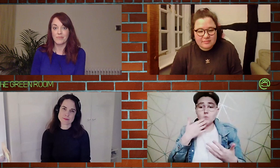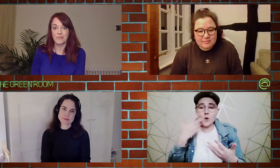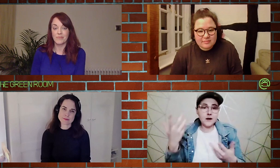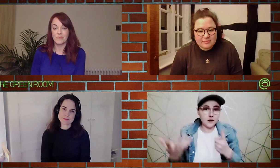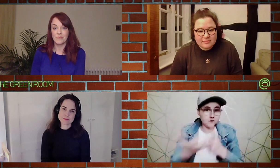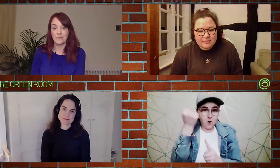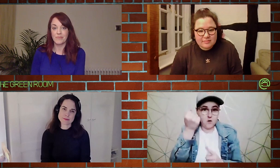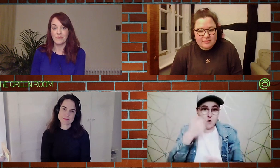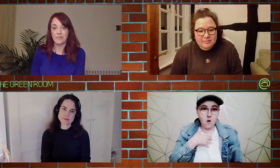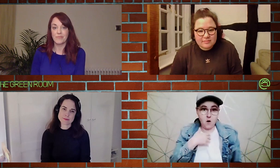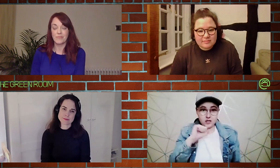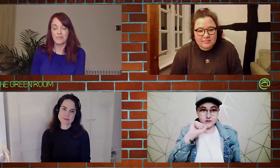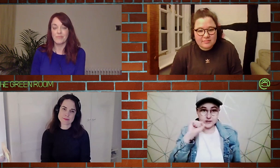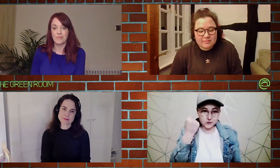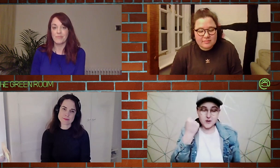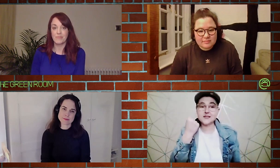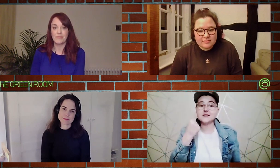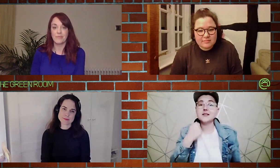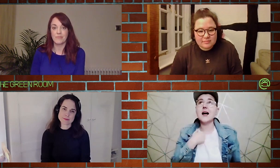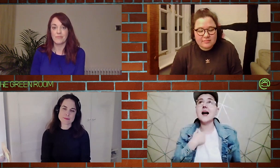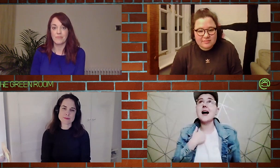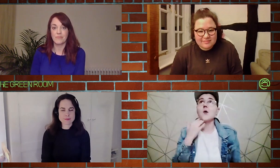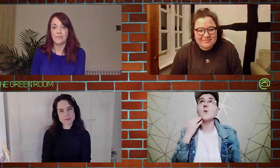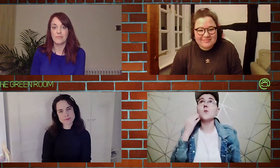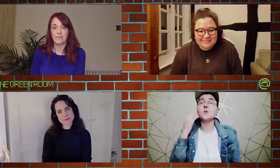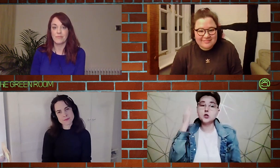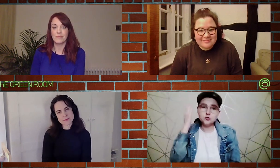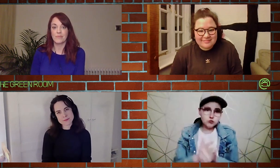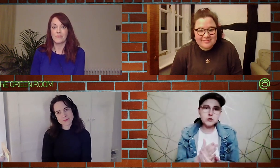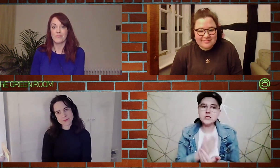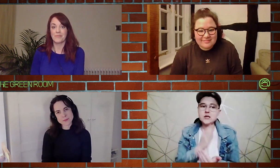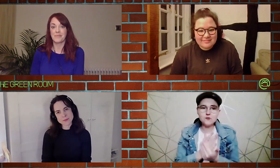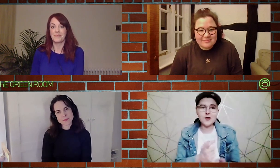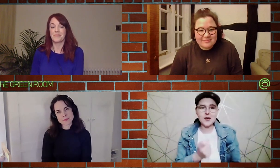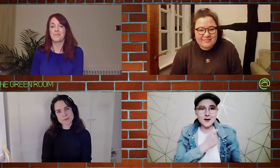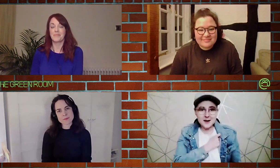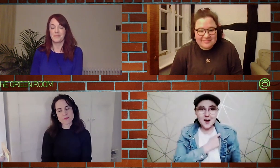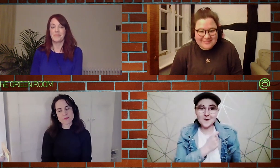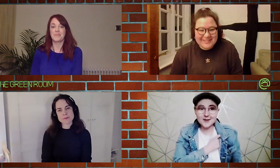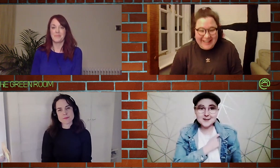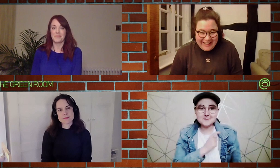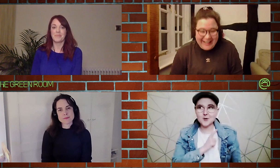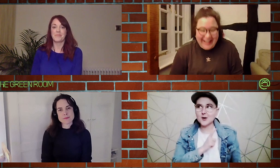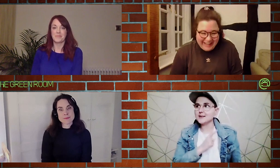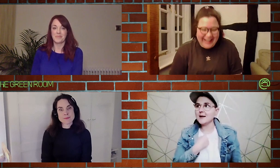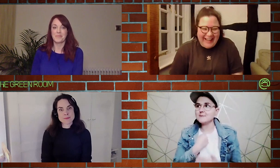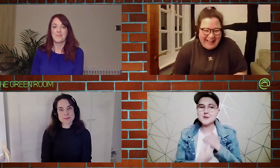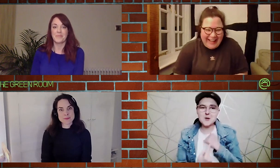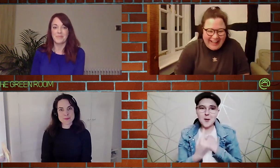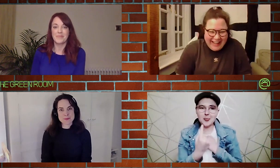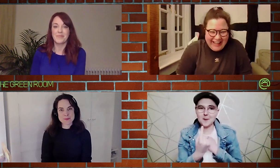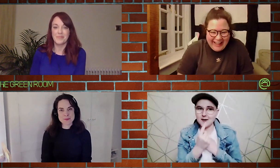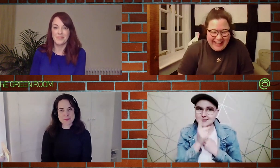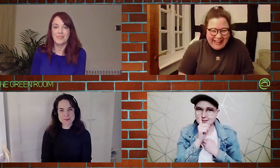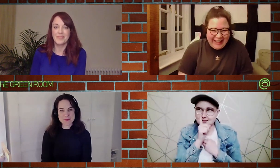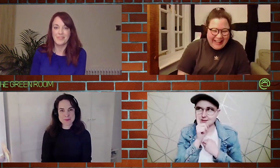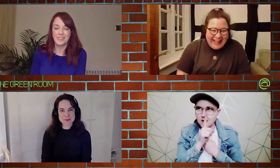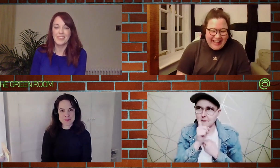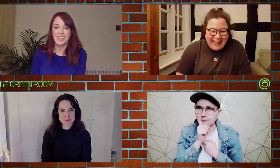from anywhere else. So when I got the role in Oliver Twist. I was really, really nervous because